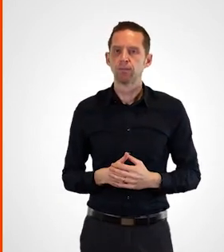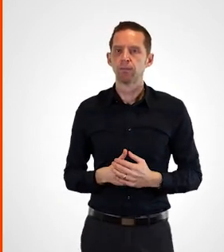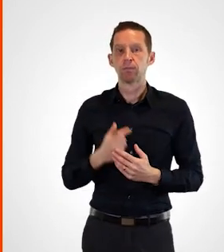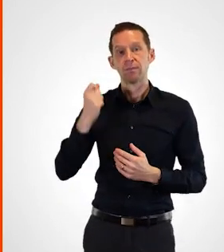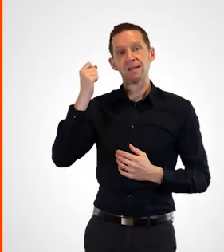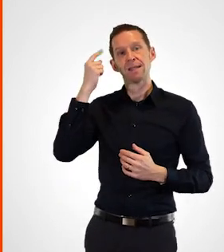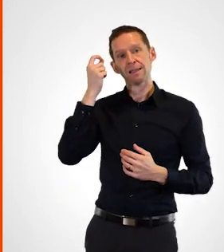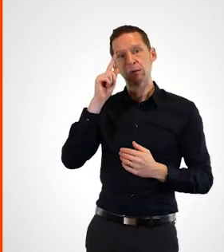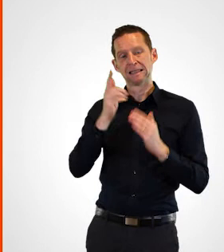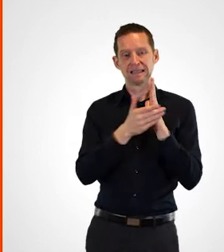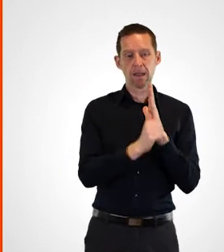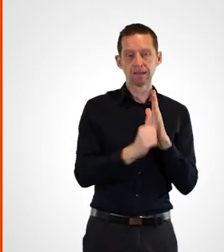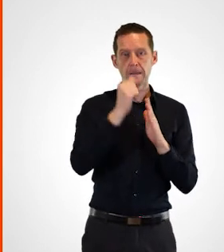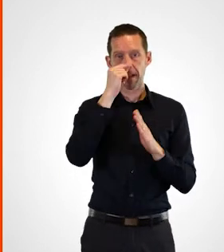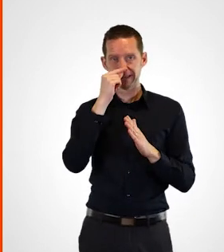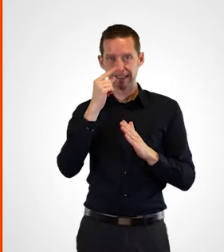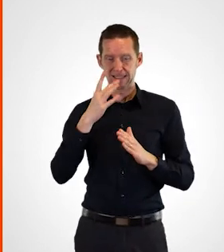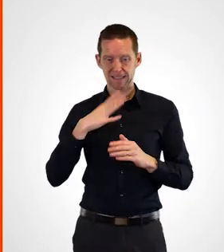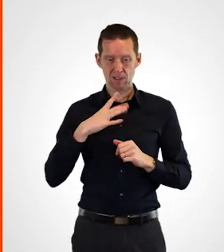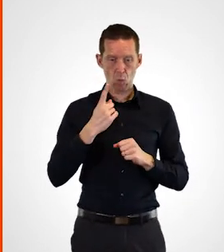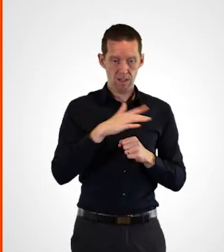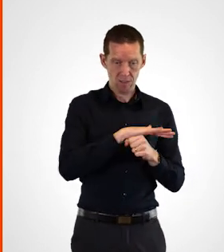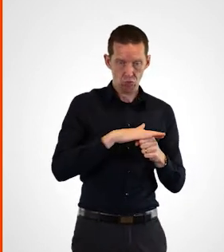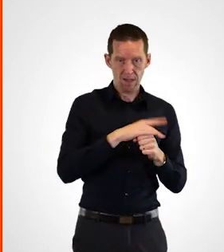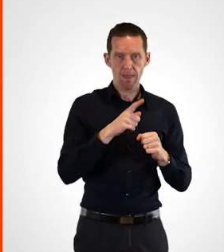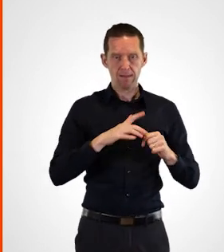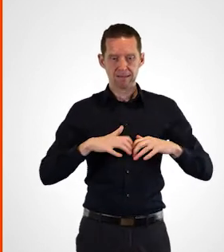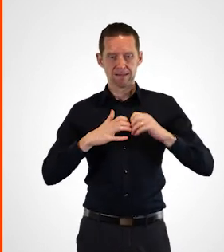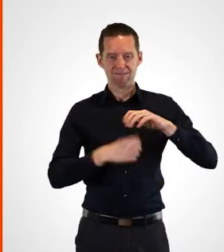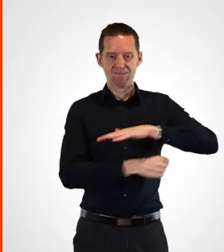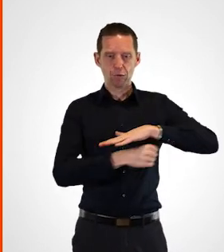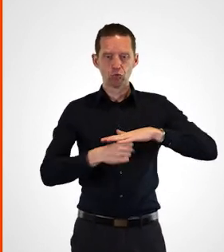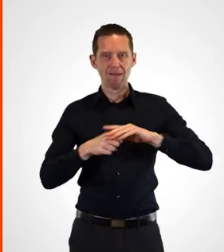or abilities acquired at one phase of development set the foundation for the next step,